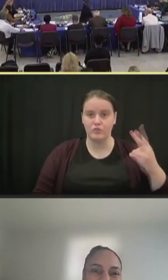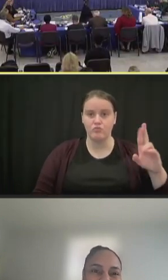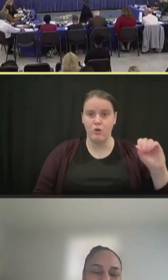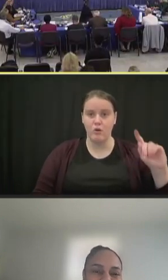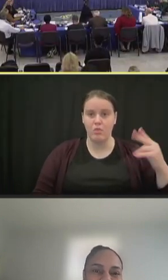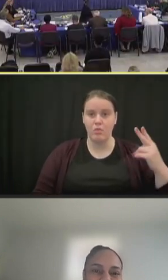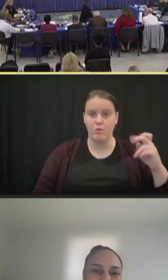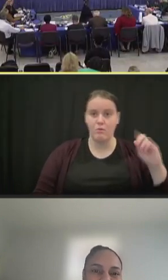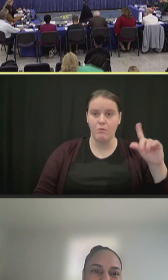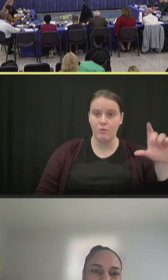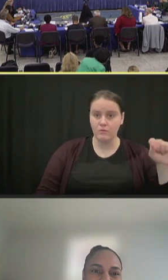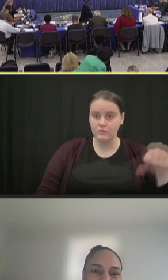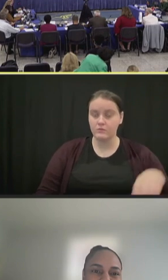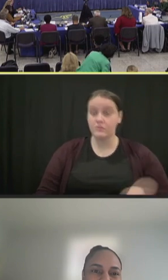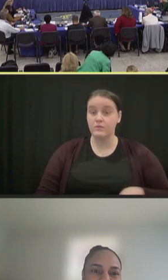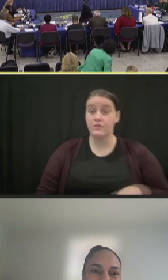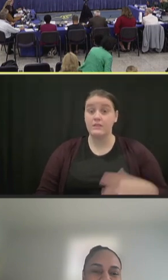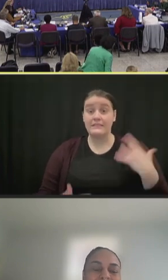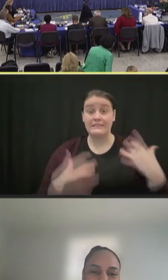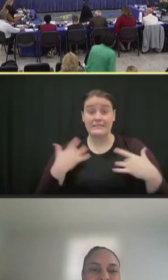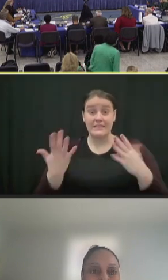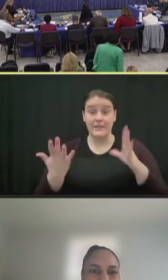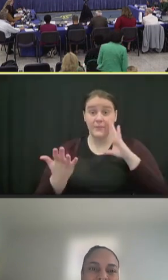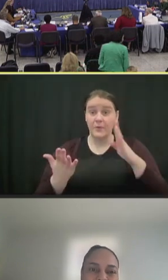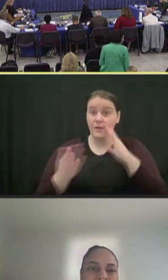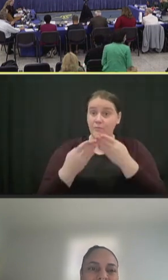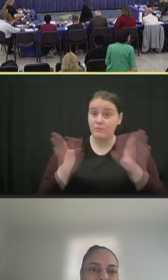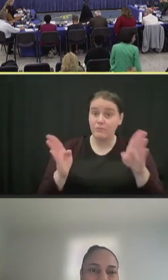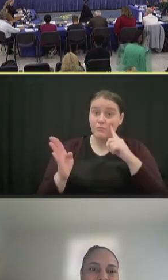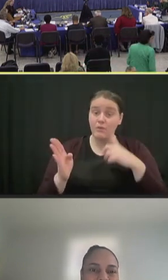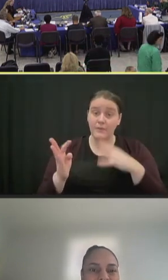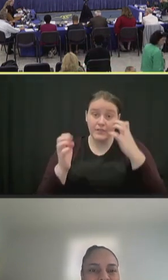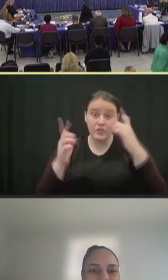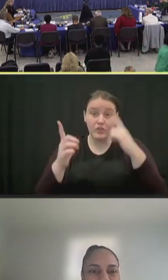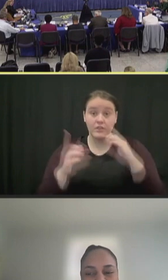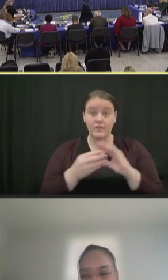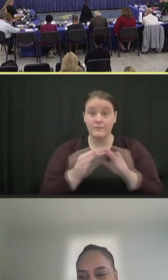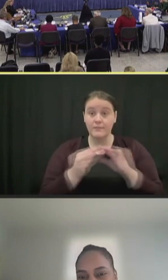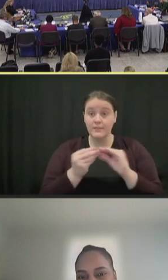that we're going to have some public education messaging. A couple observations and questions